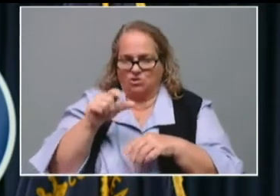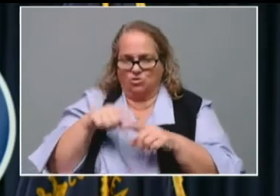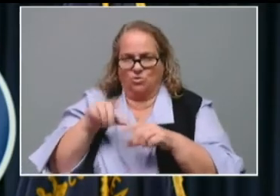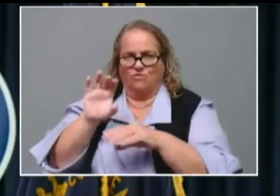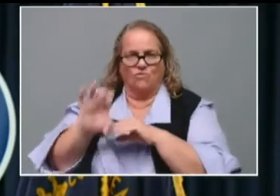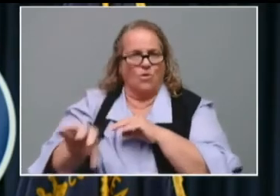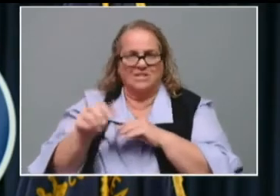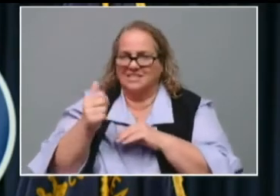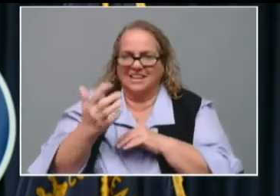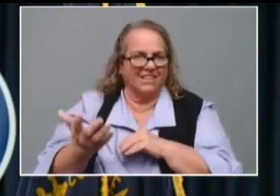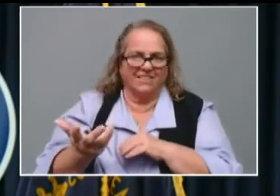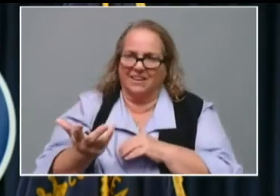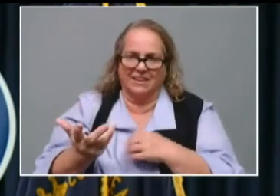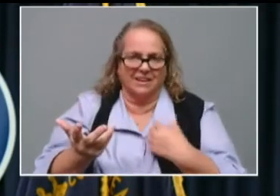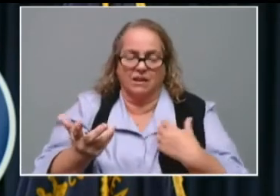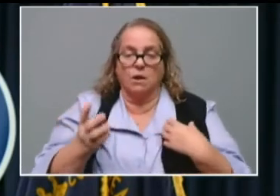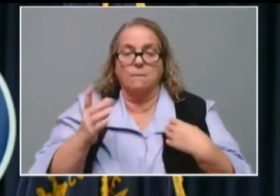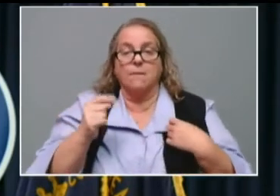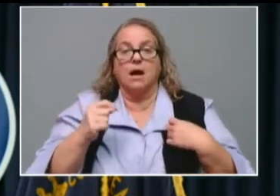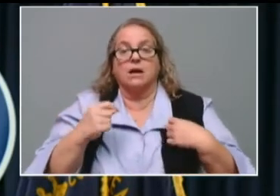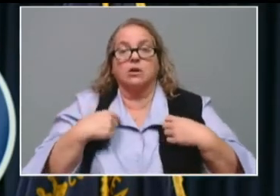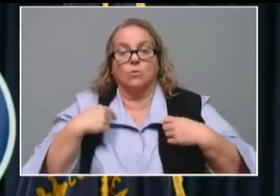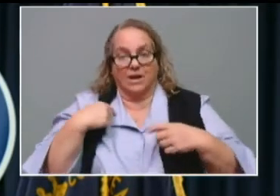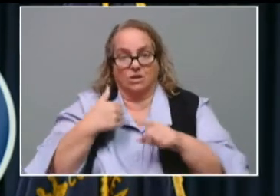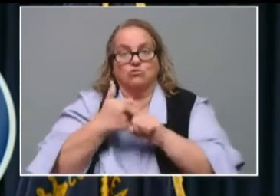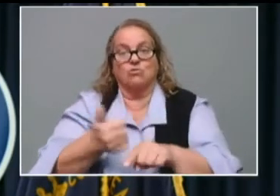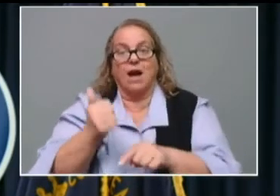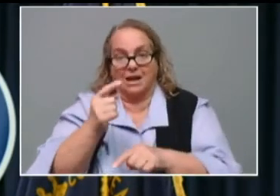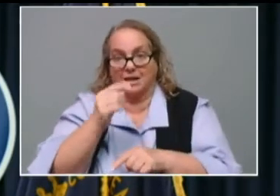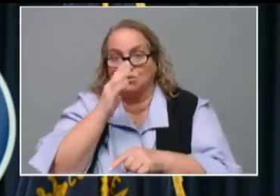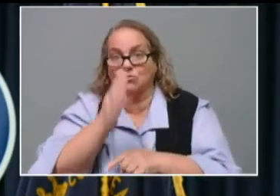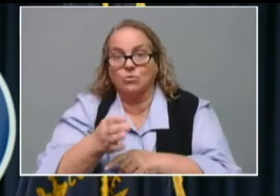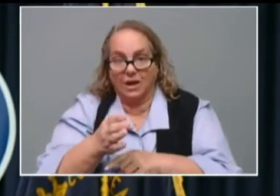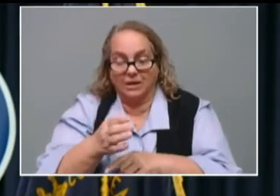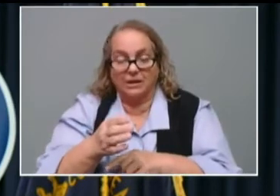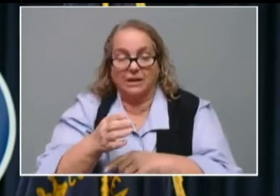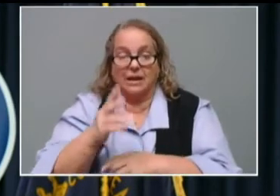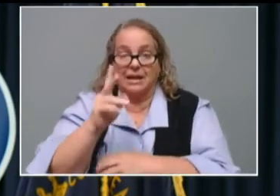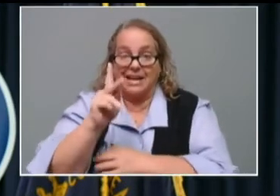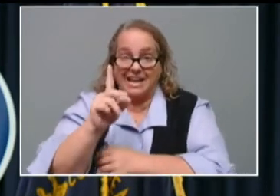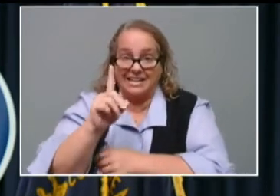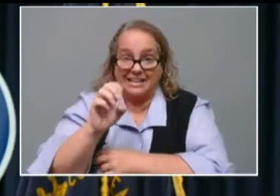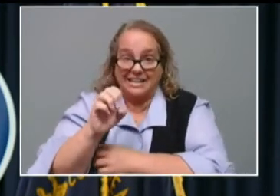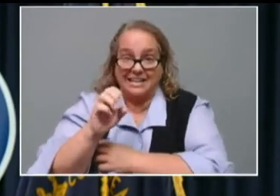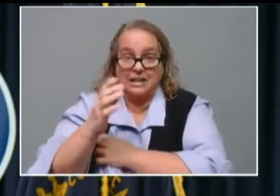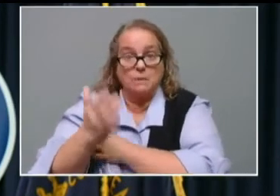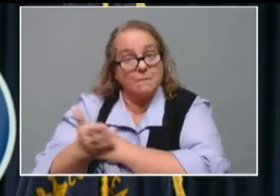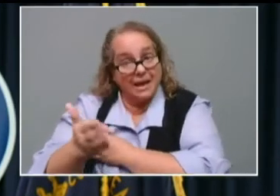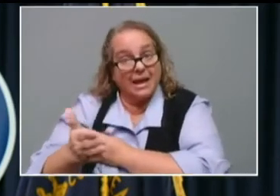tracking it directly now. Uh Katie may. Uh and if so we'll make inquiries there.